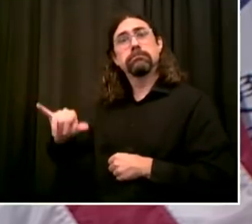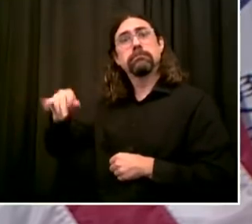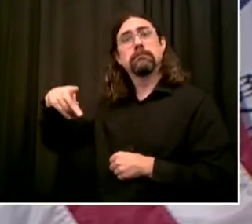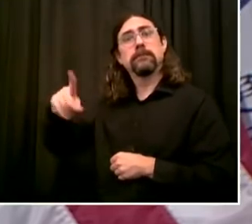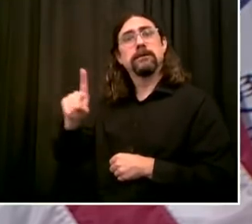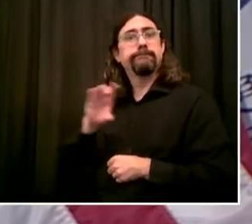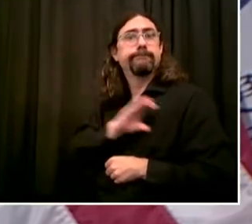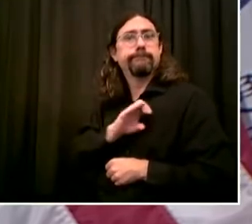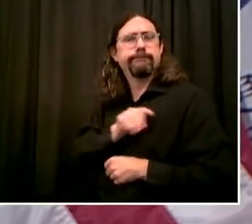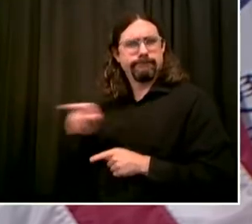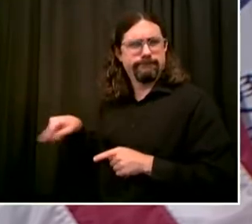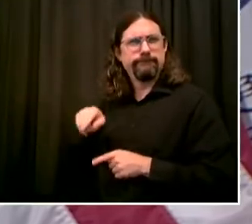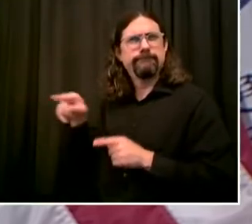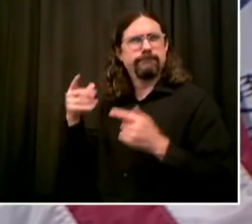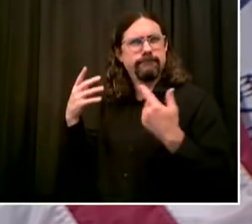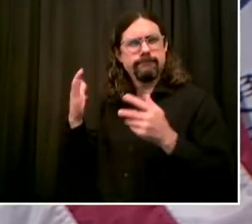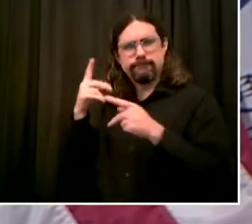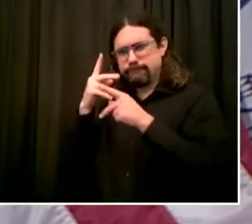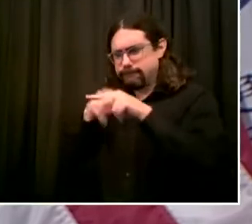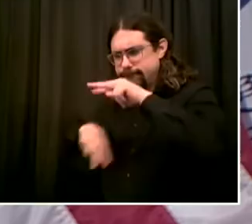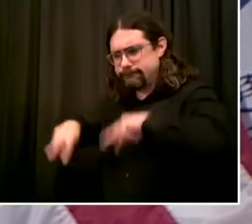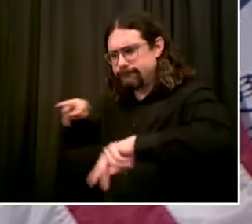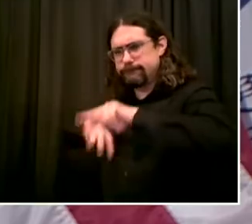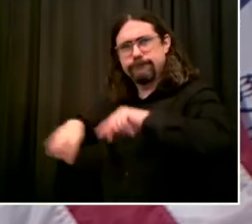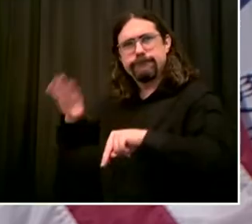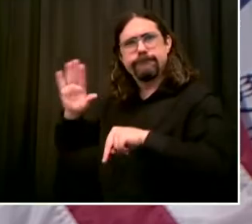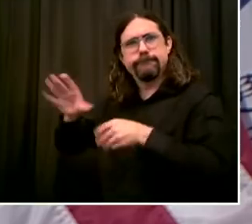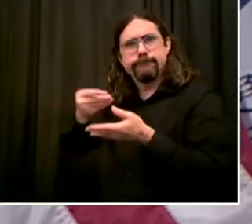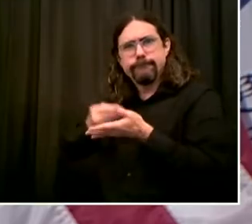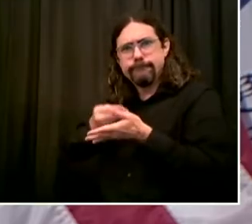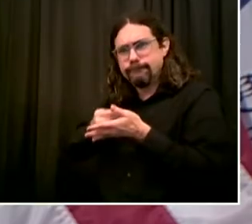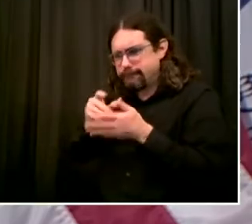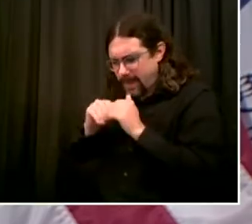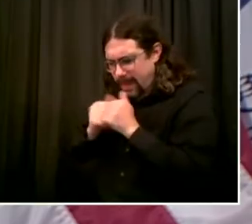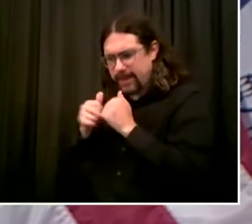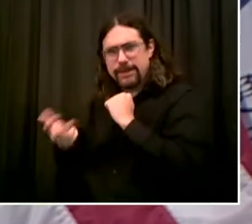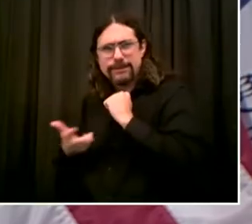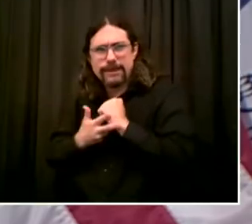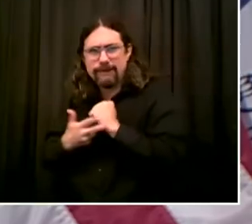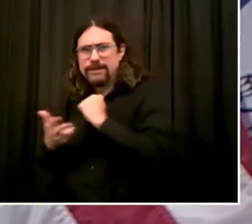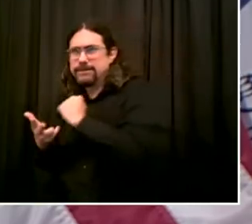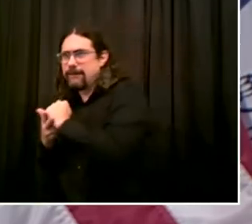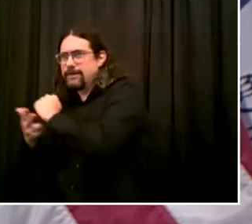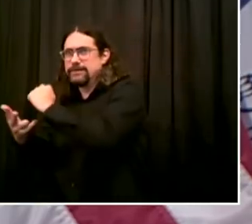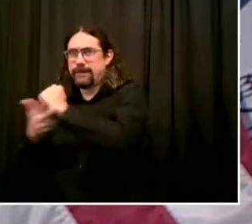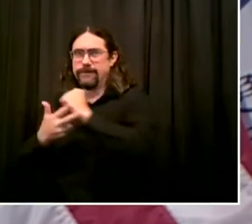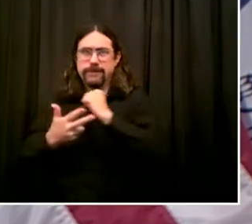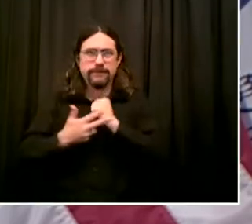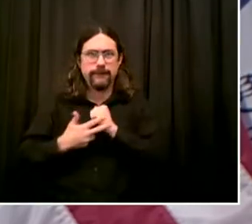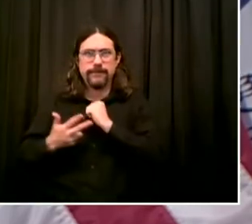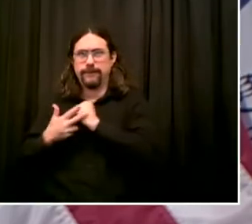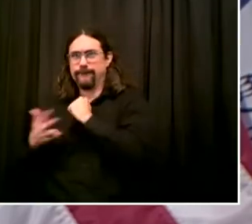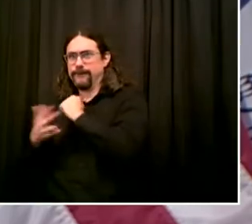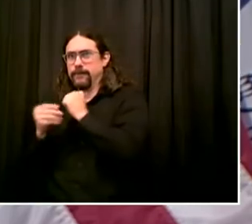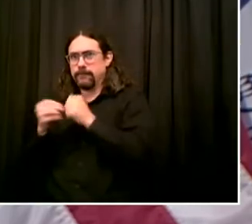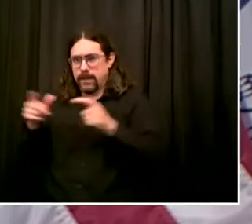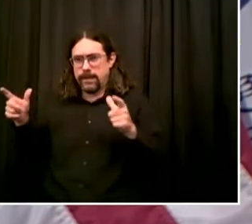THE EXERCISES. THEY DID A GOOD JOB IN SAYING